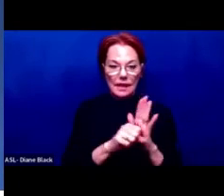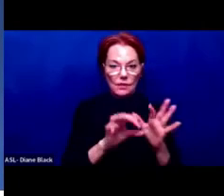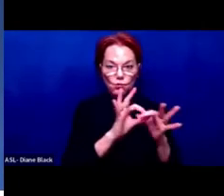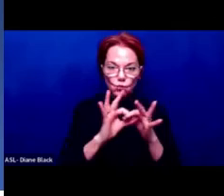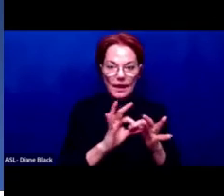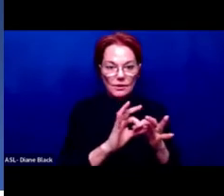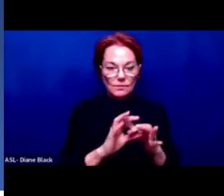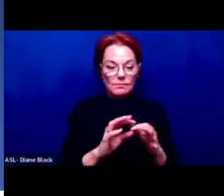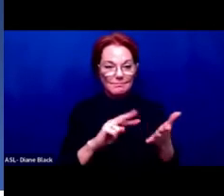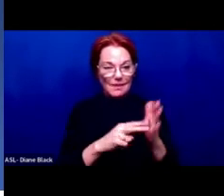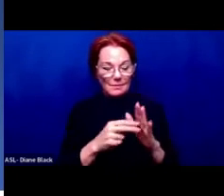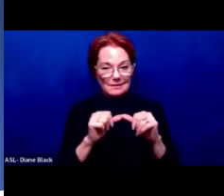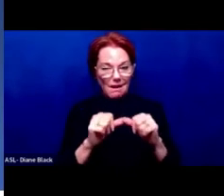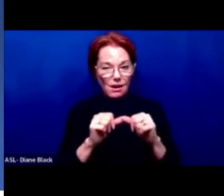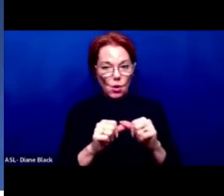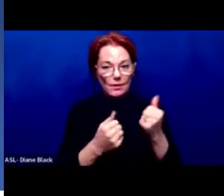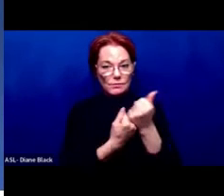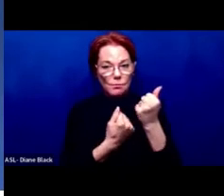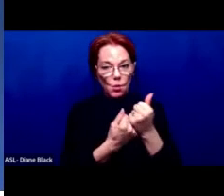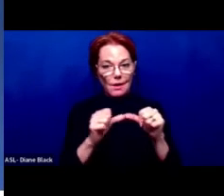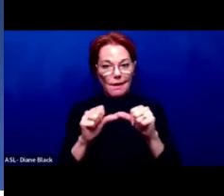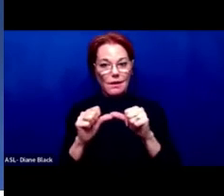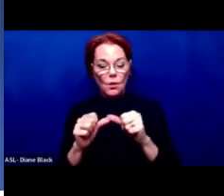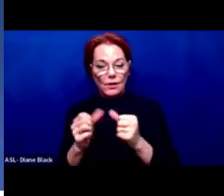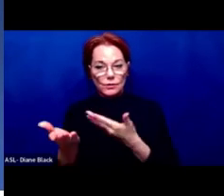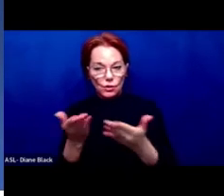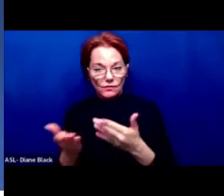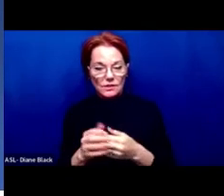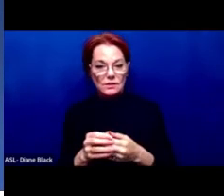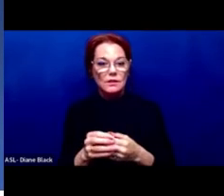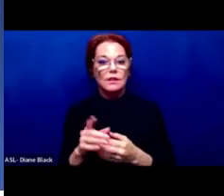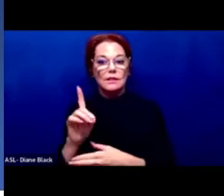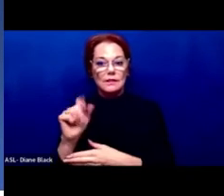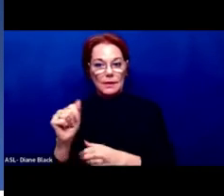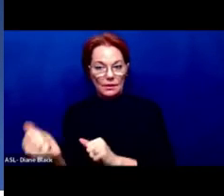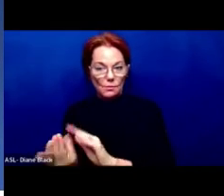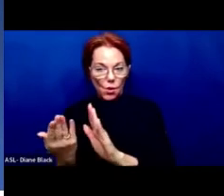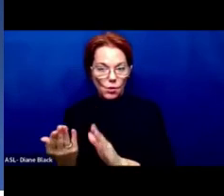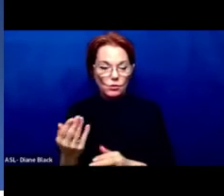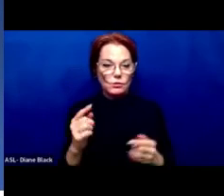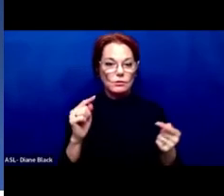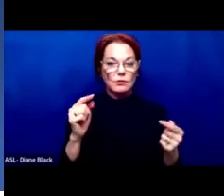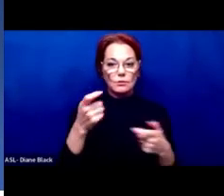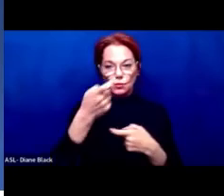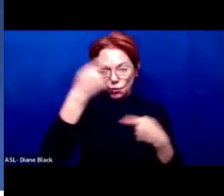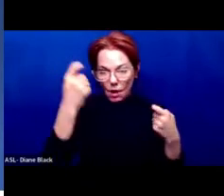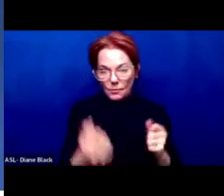supports and services and really disability informed approach and trauma informed approach can infuse that work. So we're thrilled we're just getting